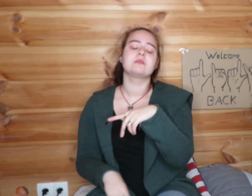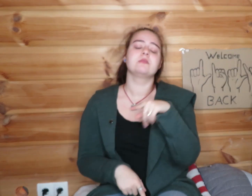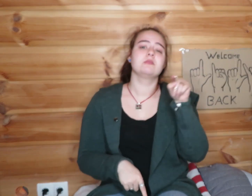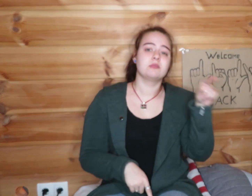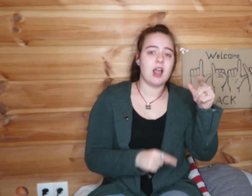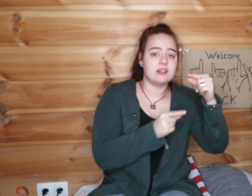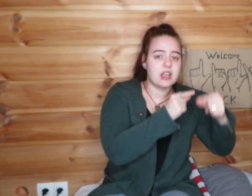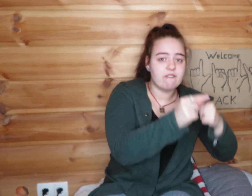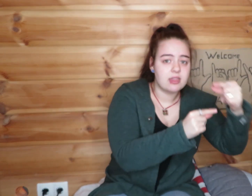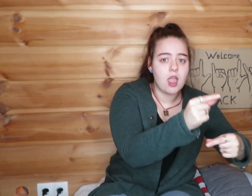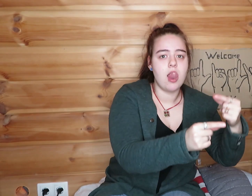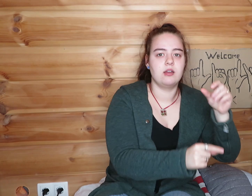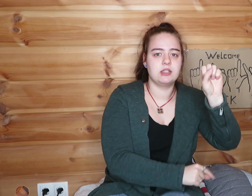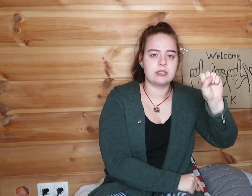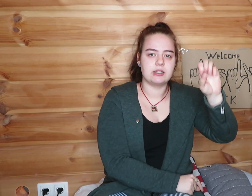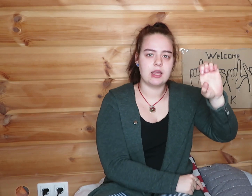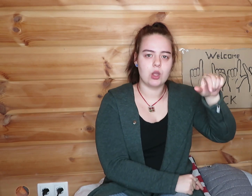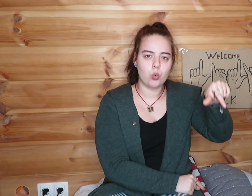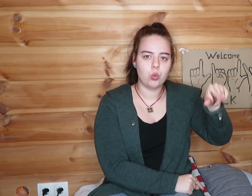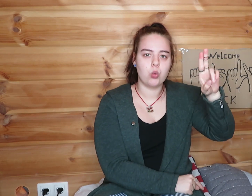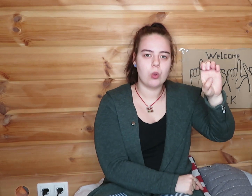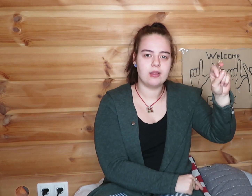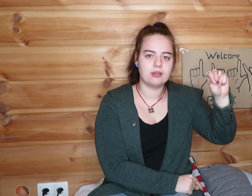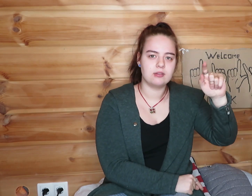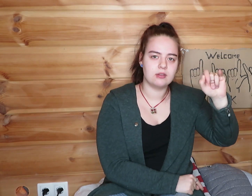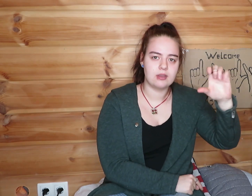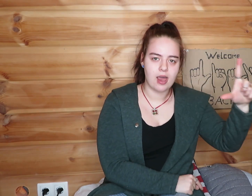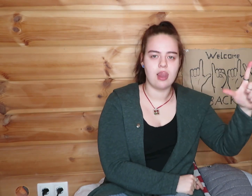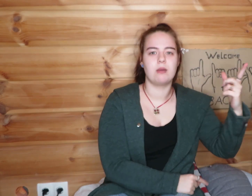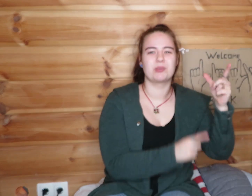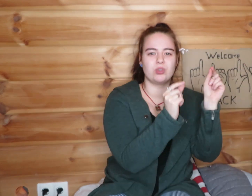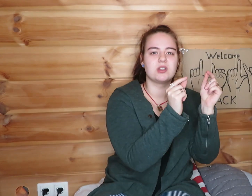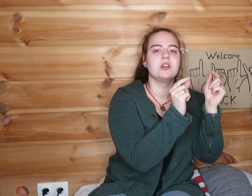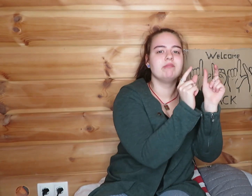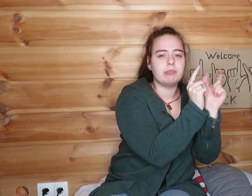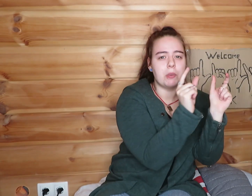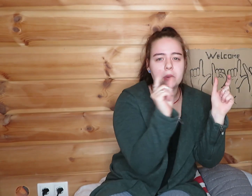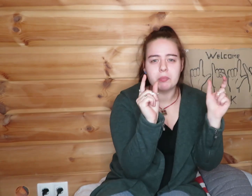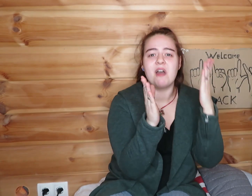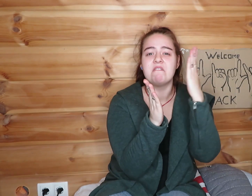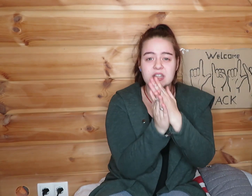Spoken Languages are sequential. Meaning the words are one after the other.